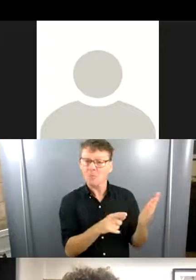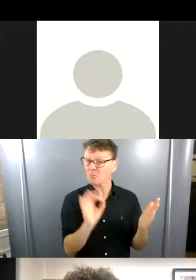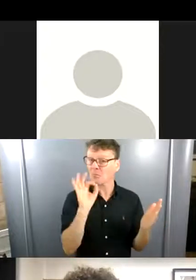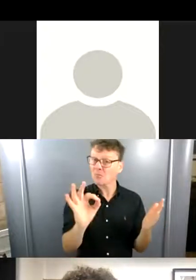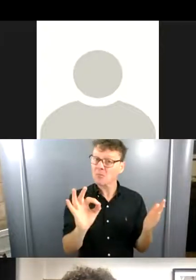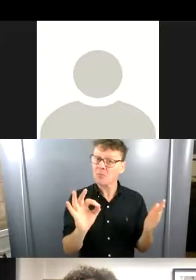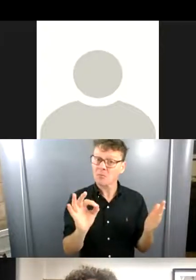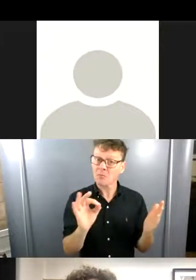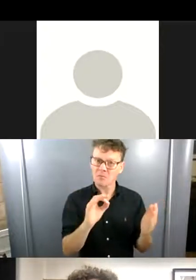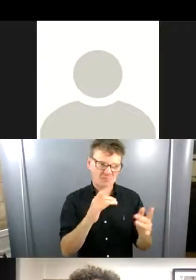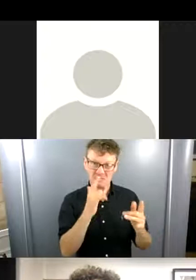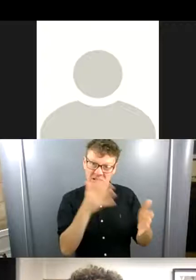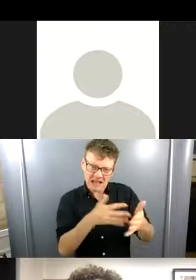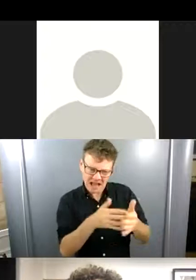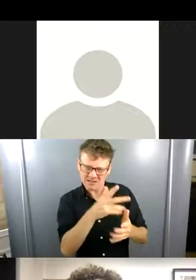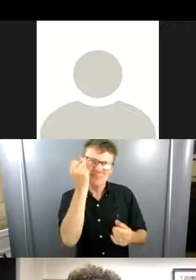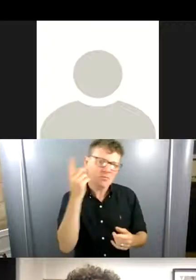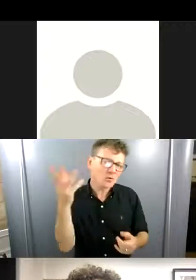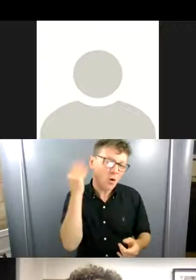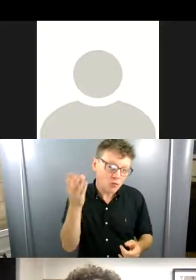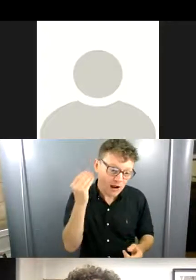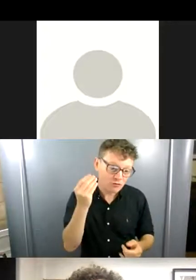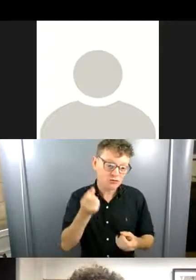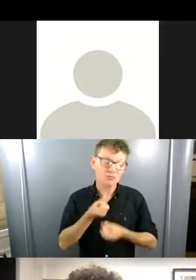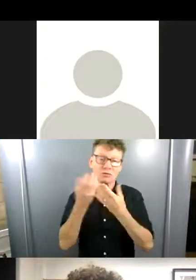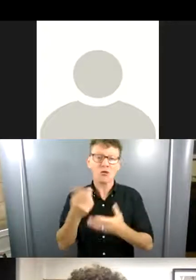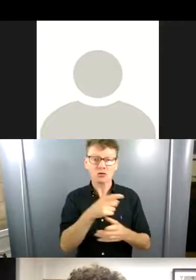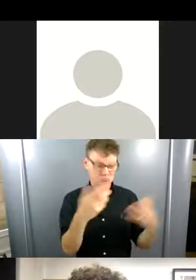to measure people's language abilities and then compare this with their self-reports